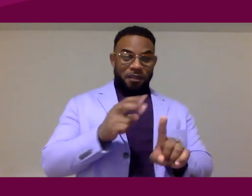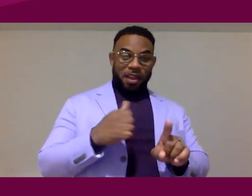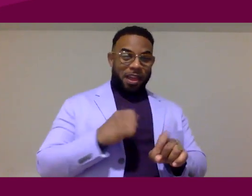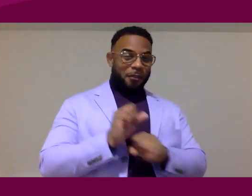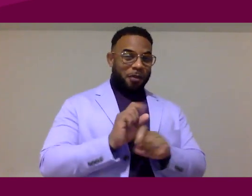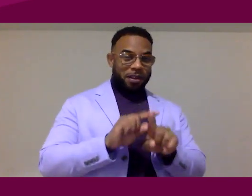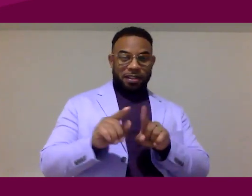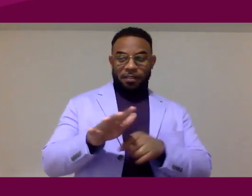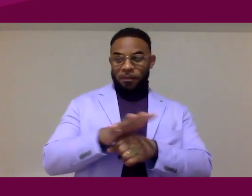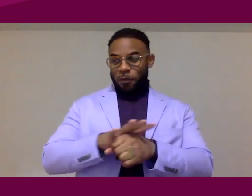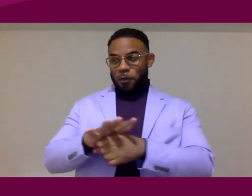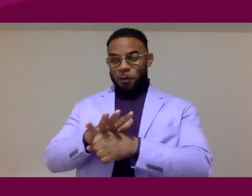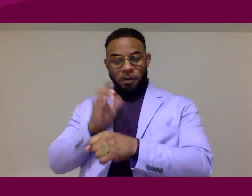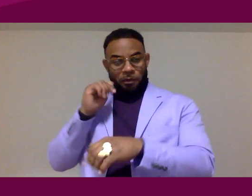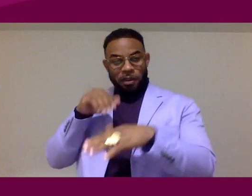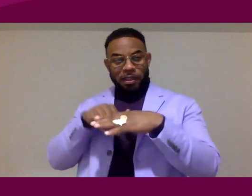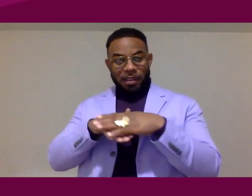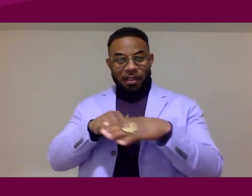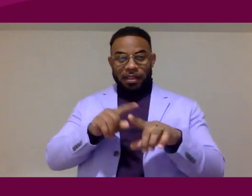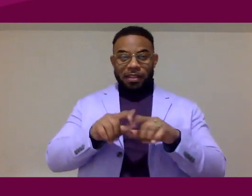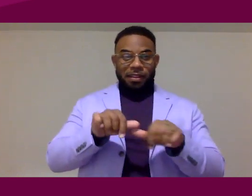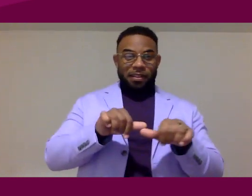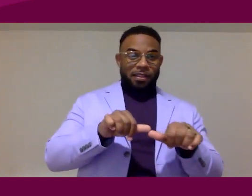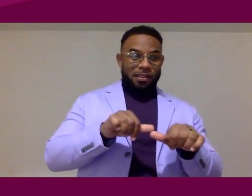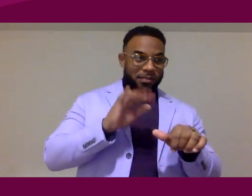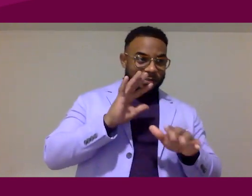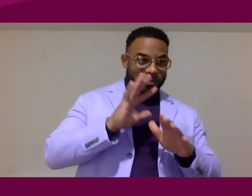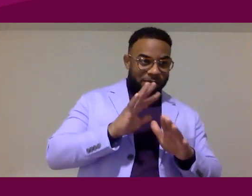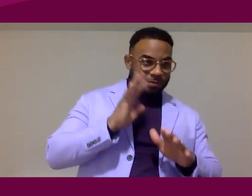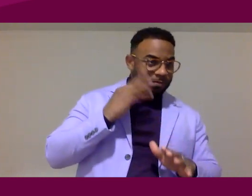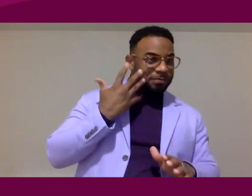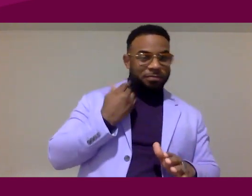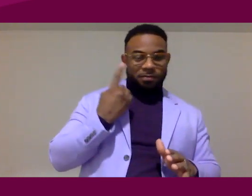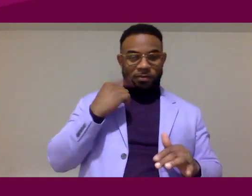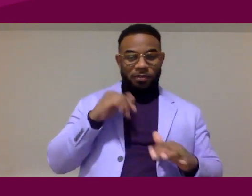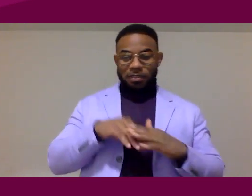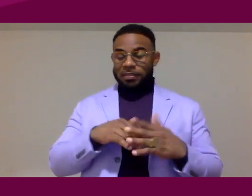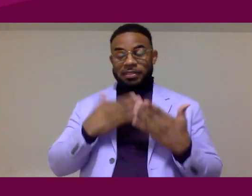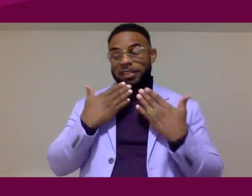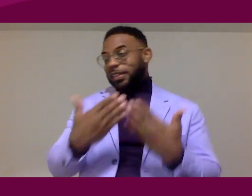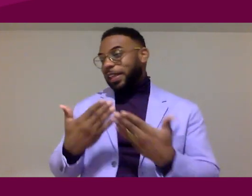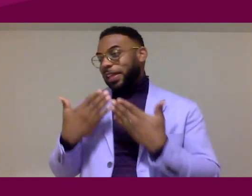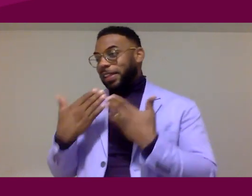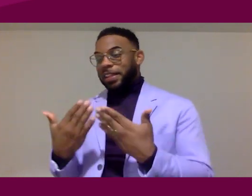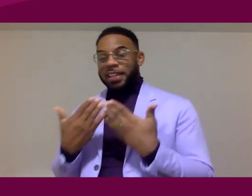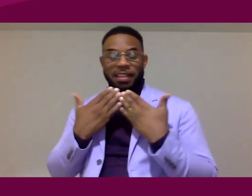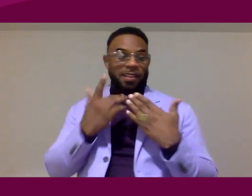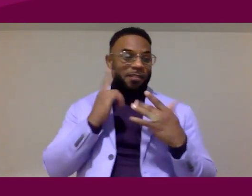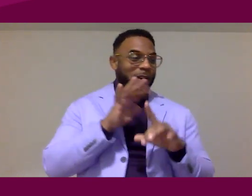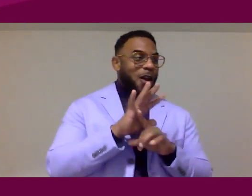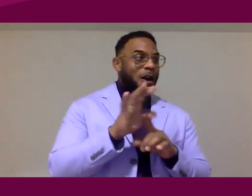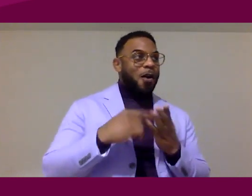in different realms of accessibility and different eras of accessibility. So, thanks to you both for this awesome conversation.